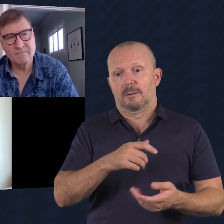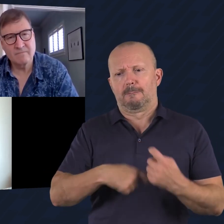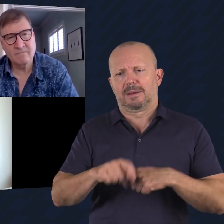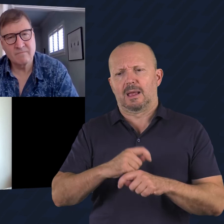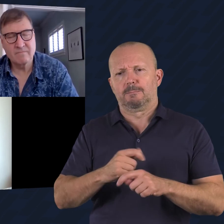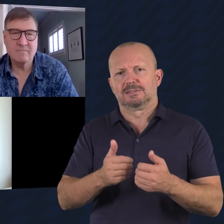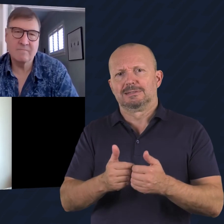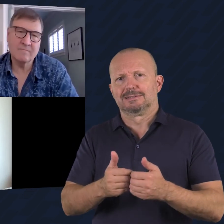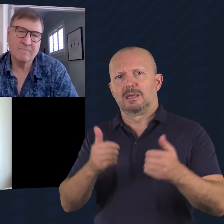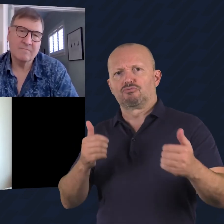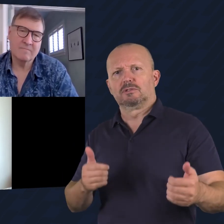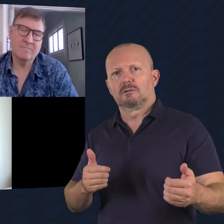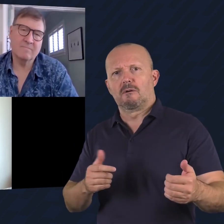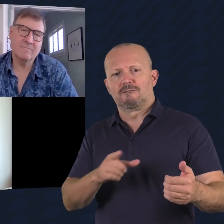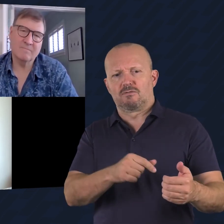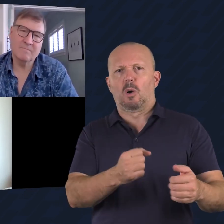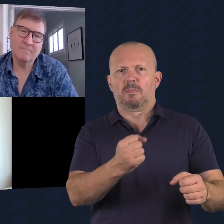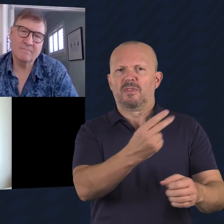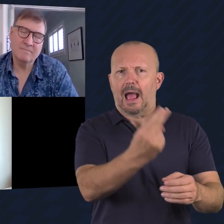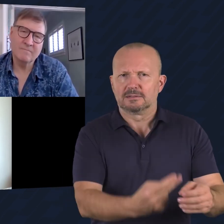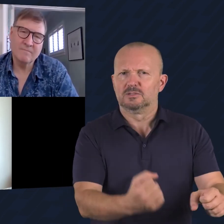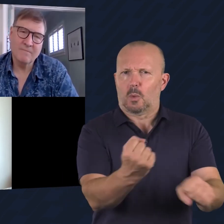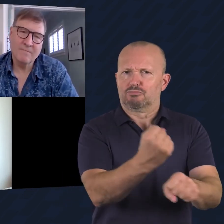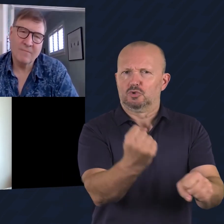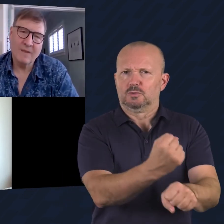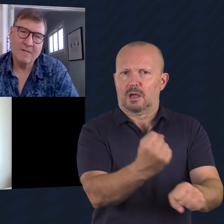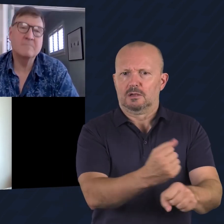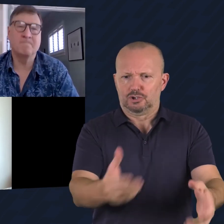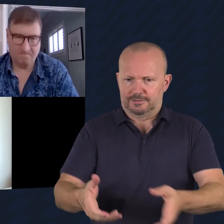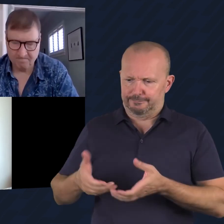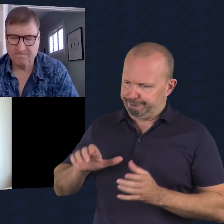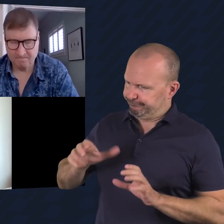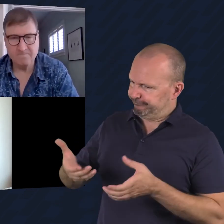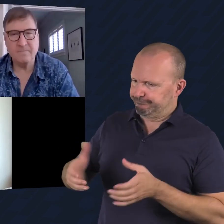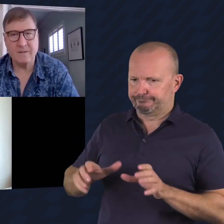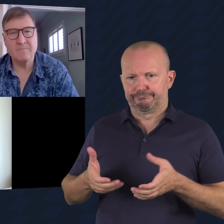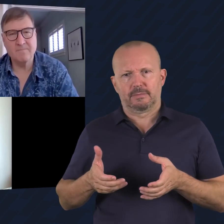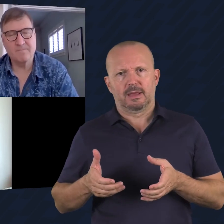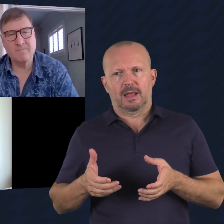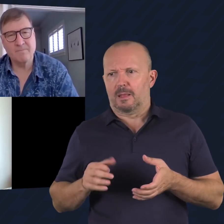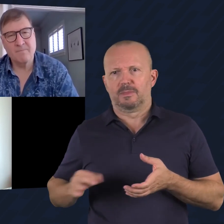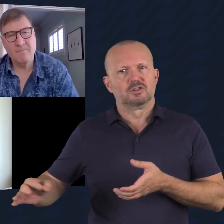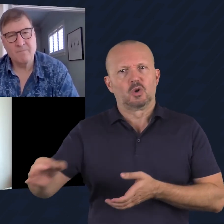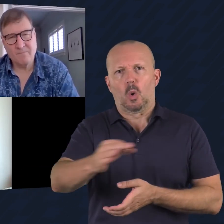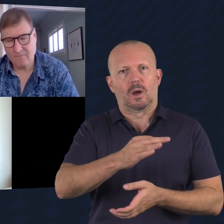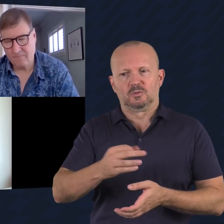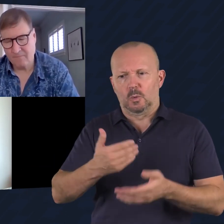a collection becomes separated from its provenance, if you like, and you don't have people around